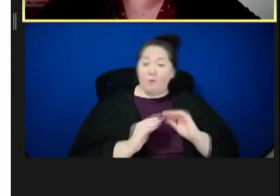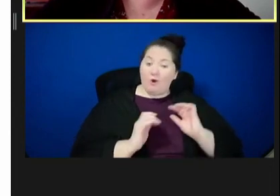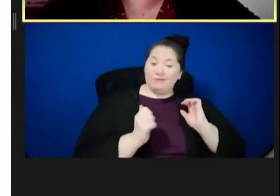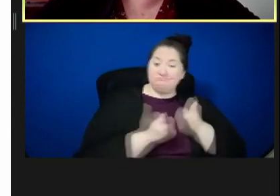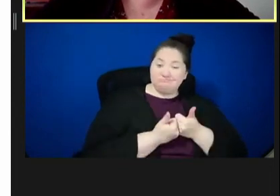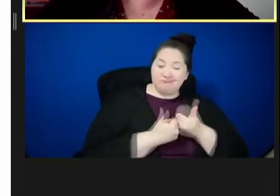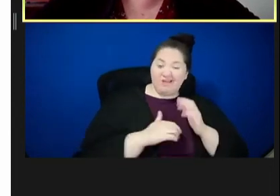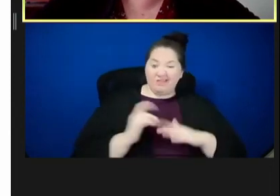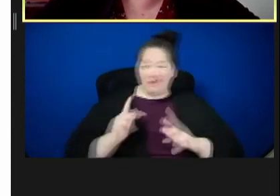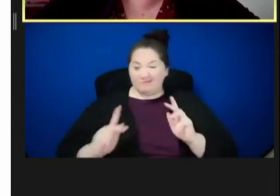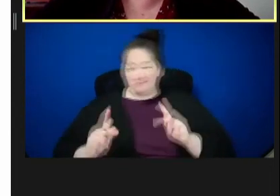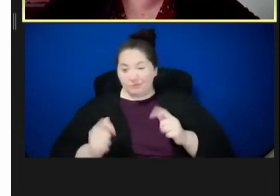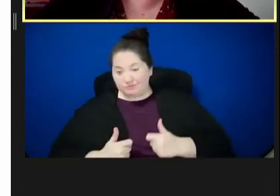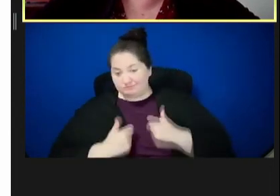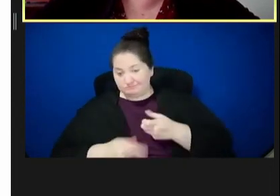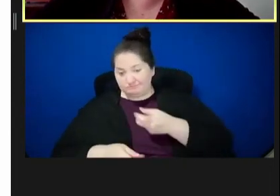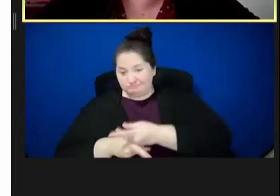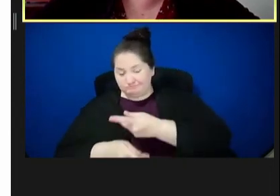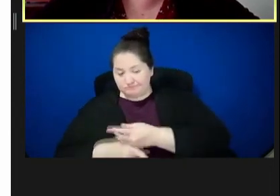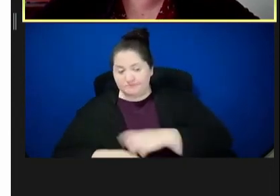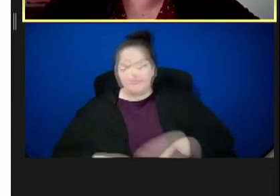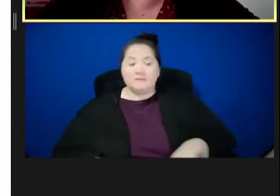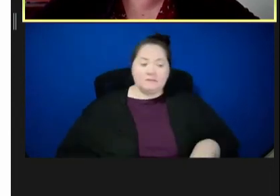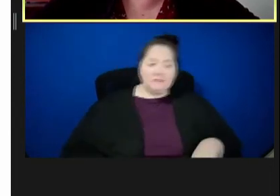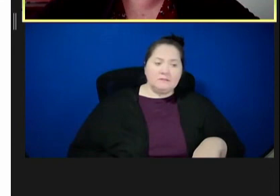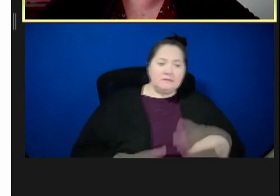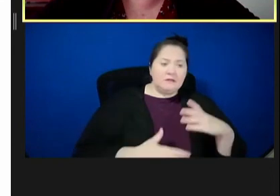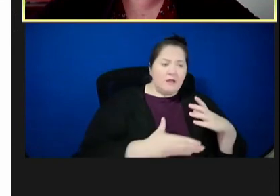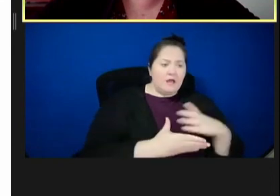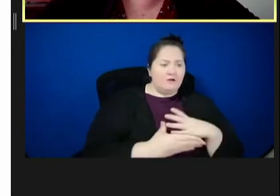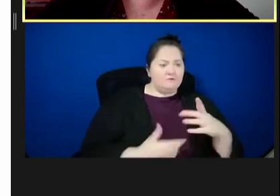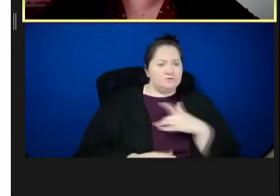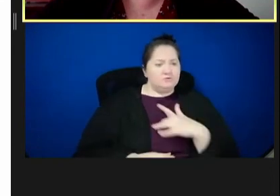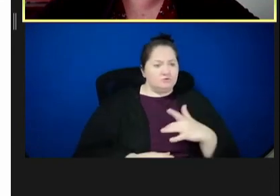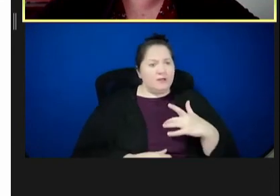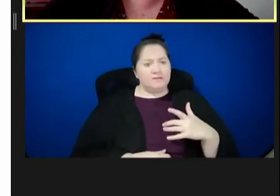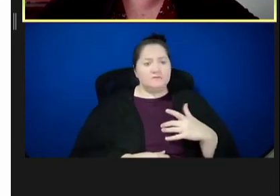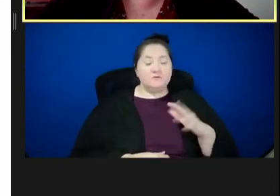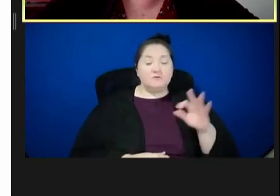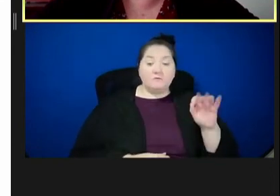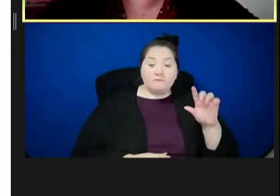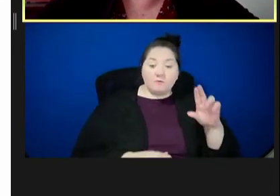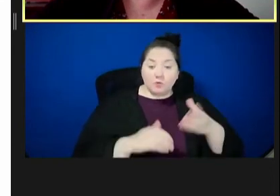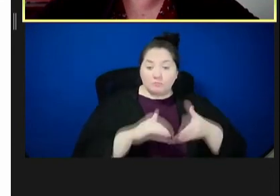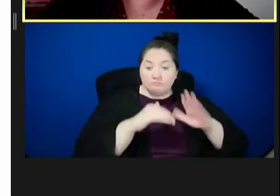for sure. But we did see an average trend upward for flu and a slight upward trend for COVID and